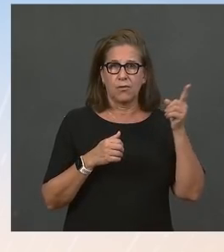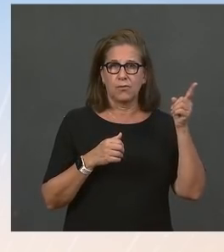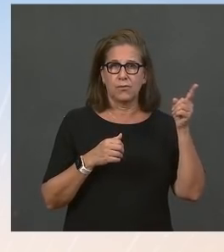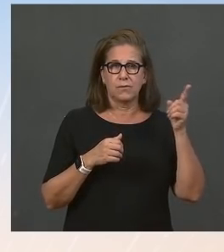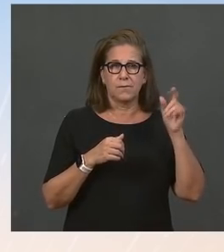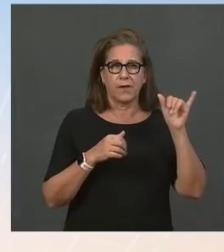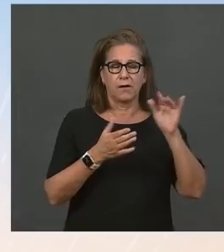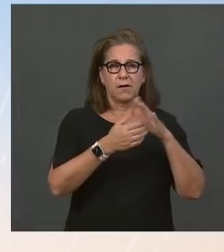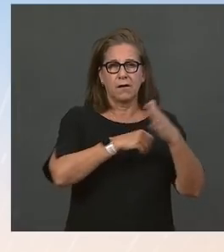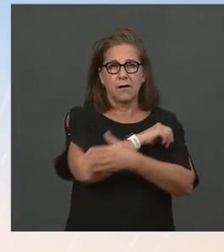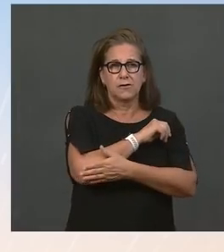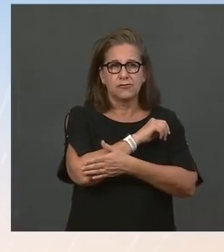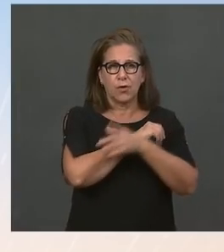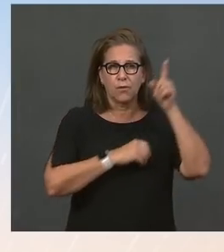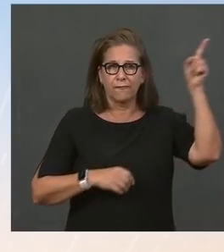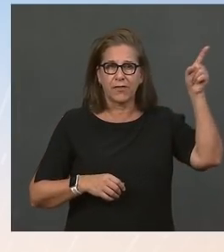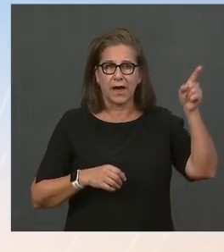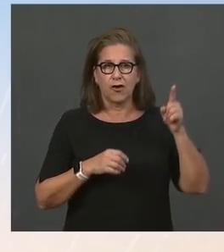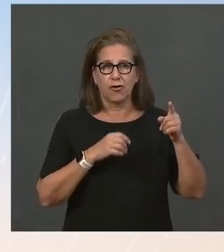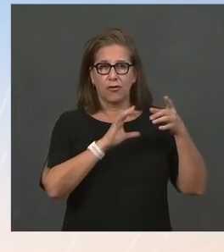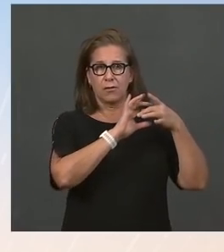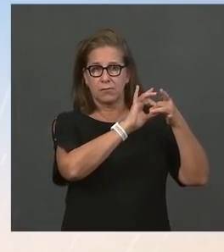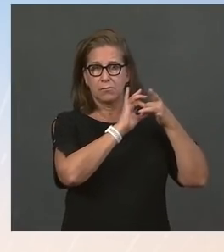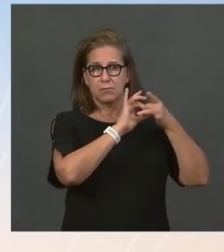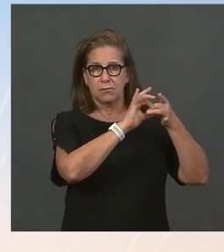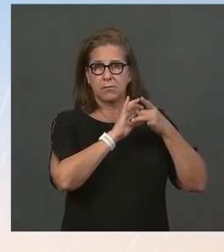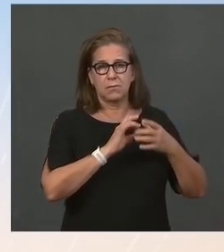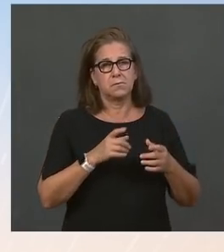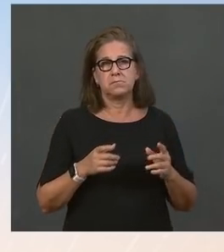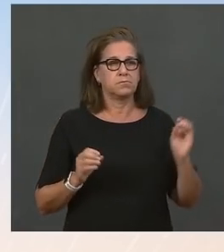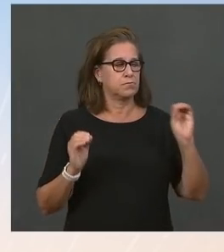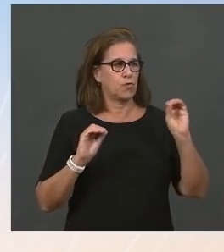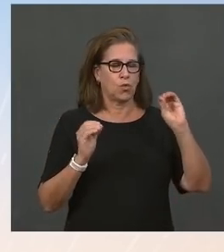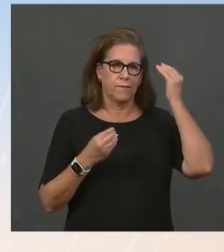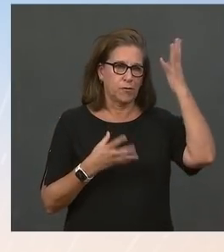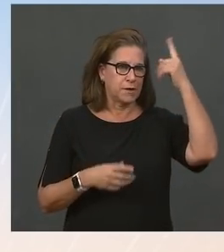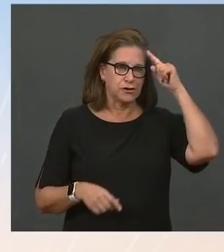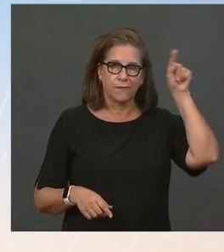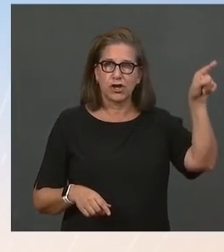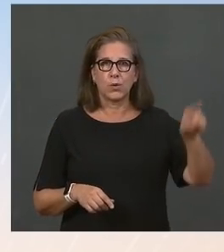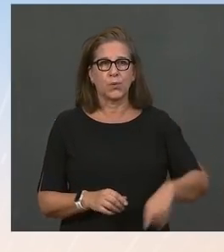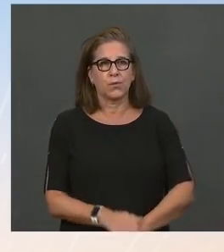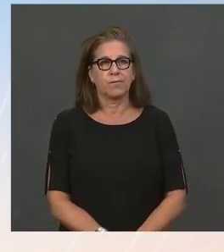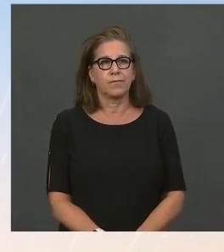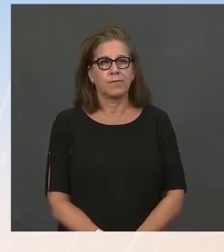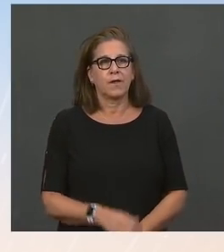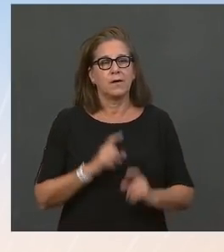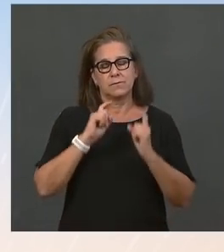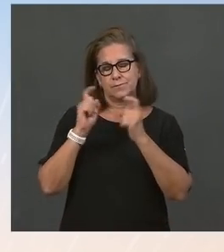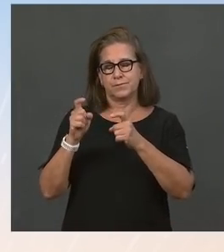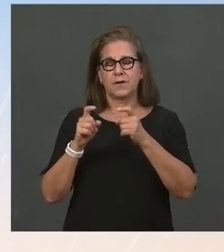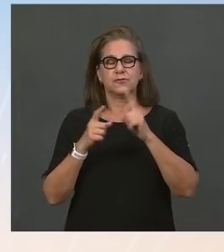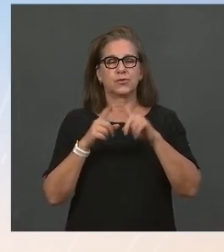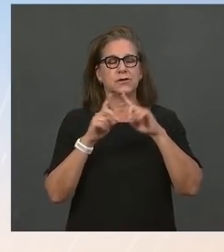at this point in time. I, again, would point you to the State Department. Our view of the Assad regime has not changed. I would note, on the attack, which you asked me about --